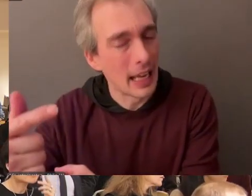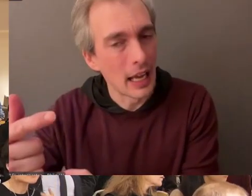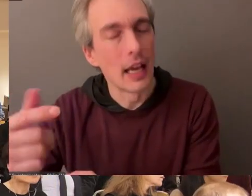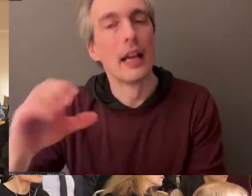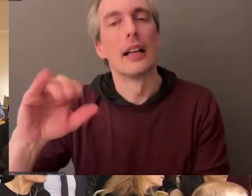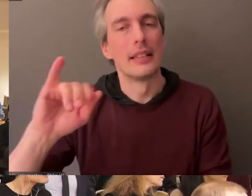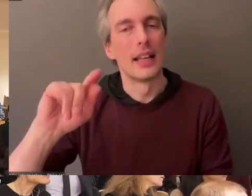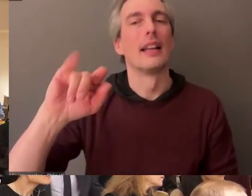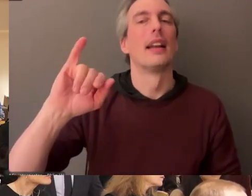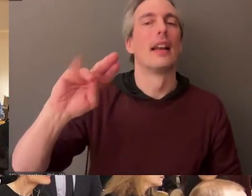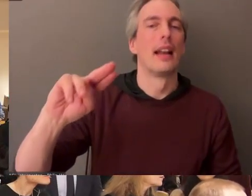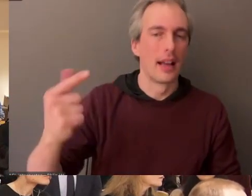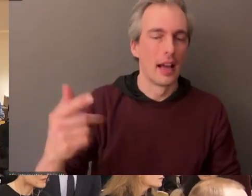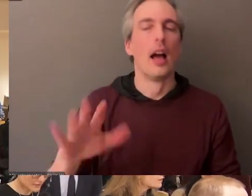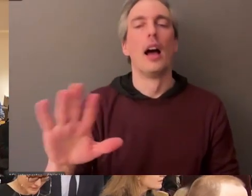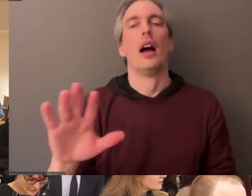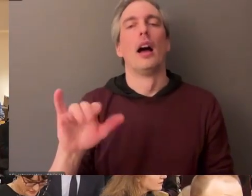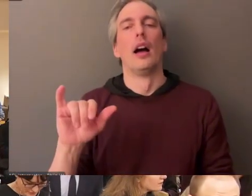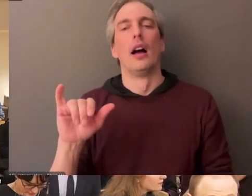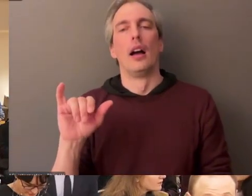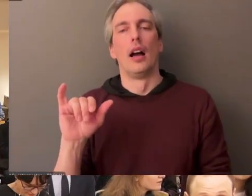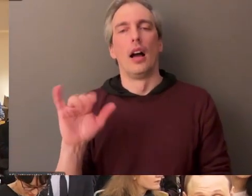Right. It's already met...